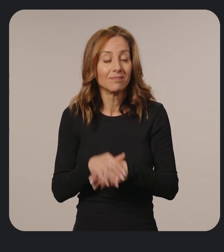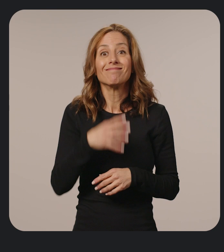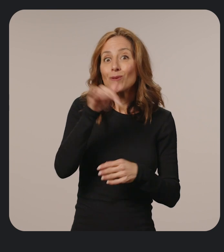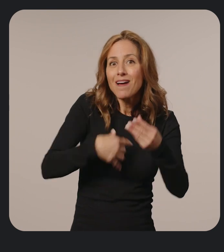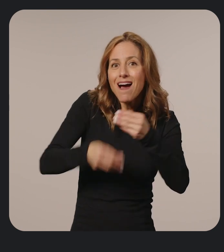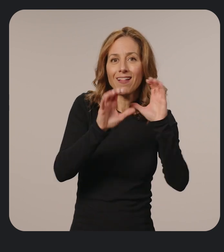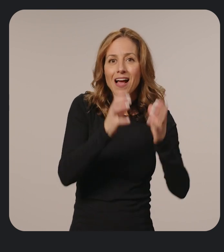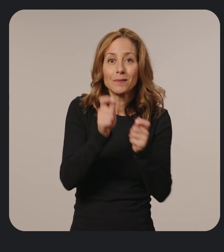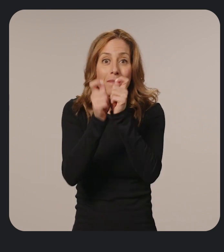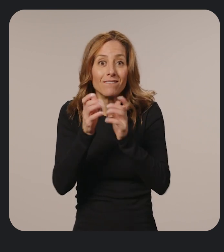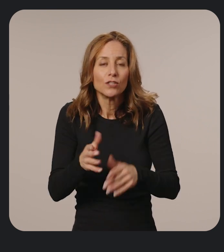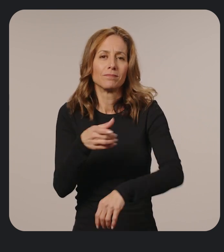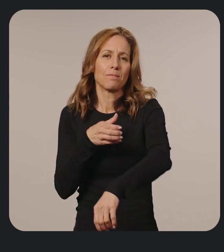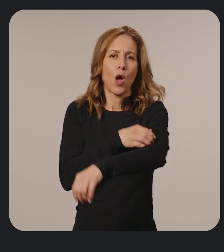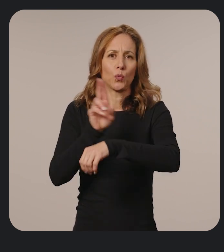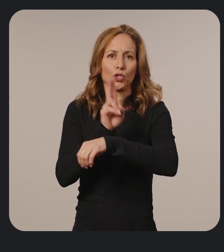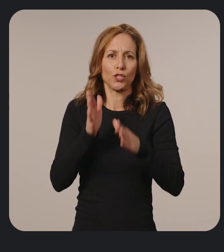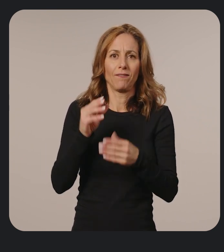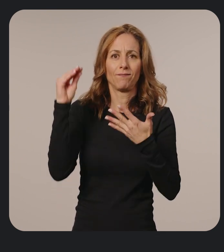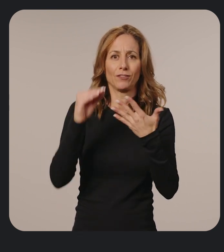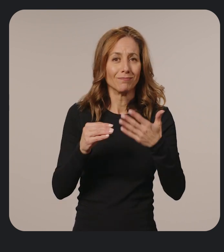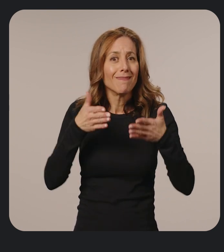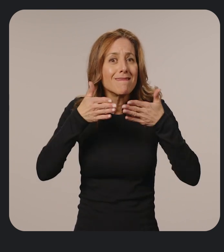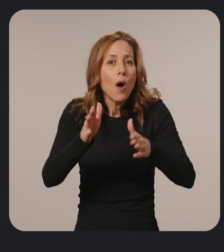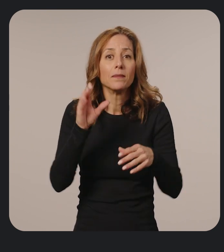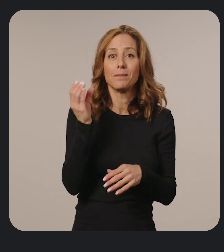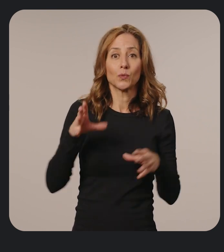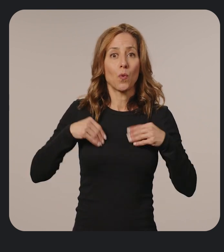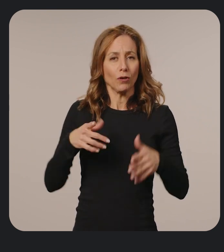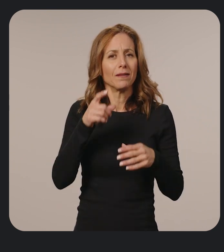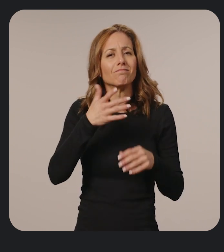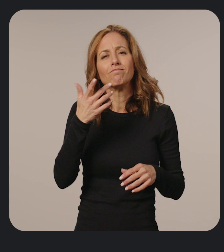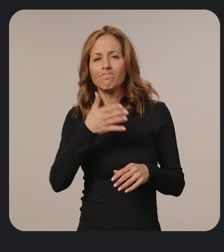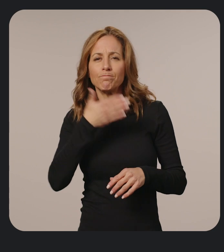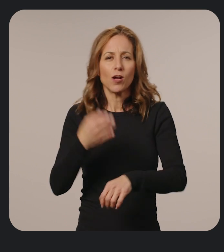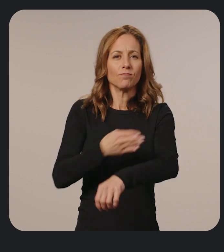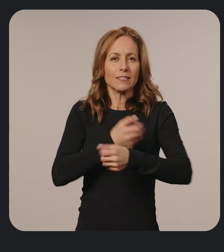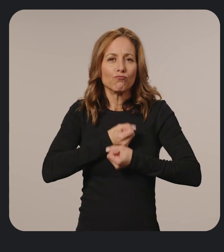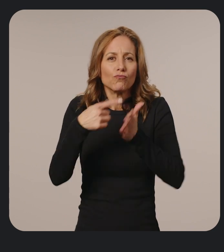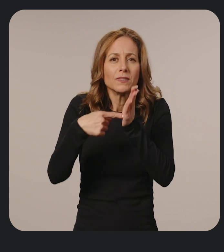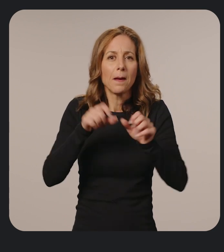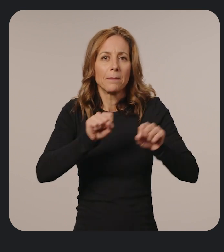And we've added class modifiers, a power user feature that enables package owners to better express